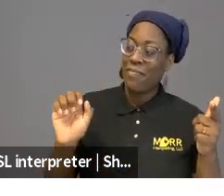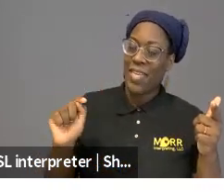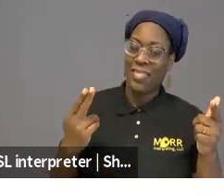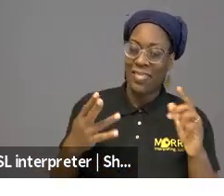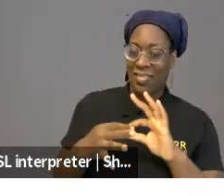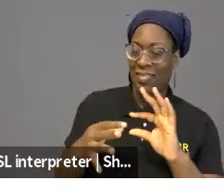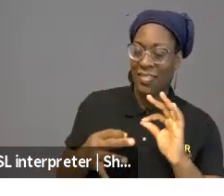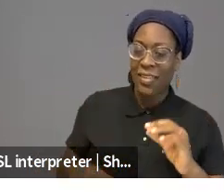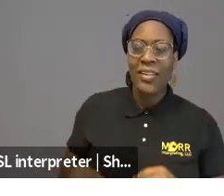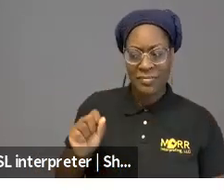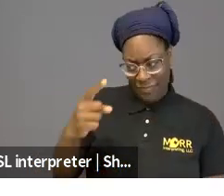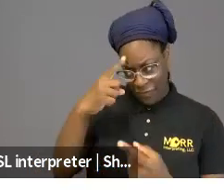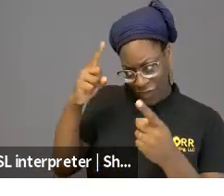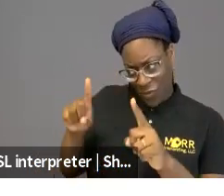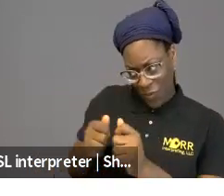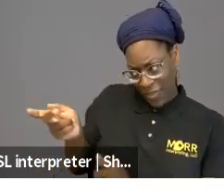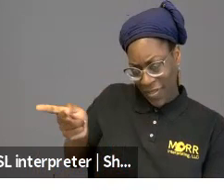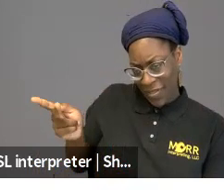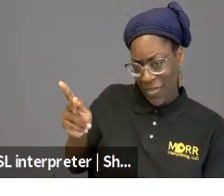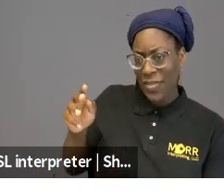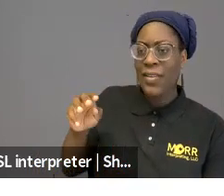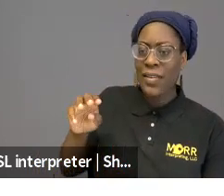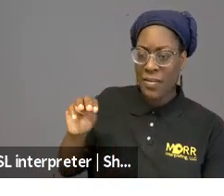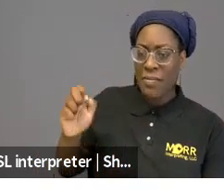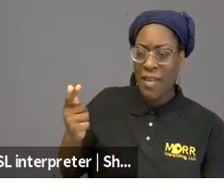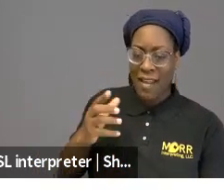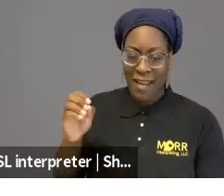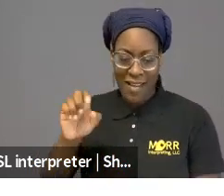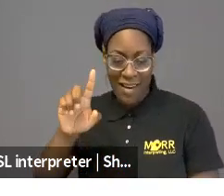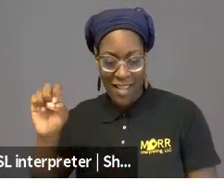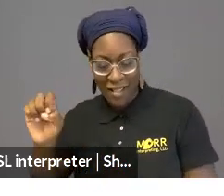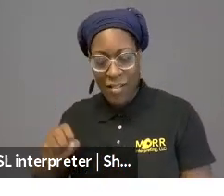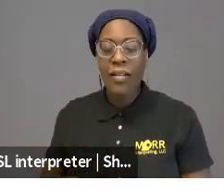about interdependency, I have been reflecting on the ways that collaboration, community,